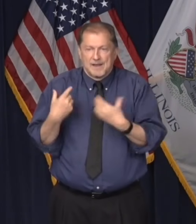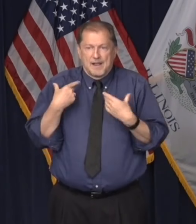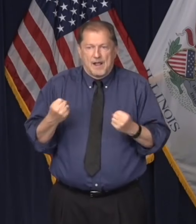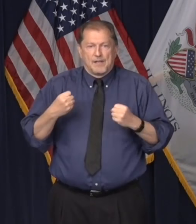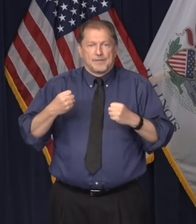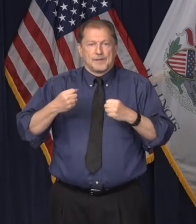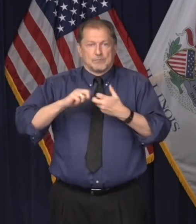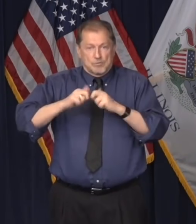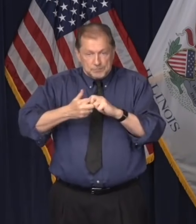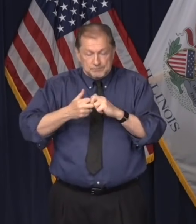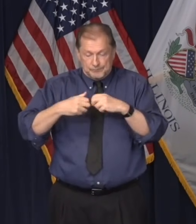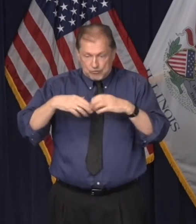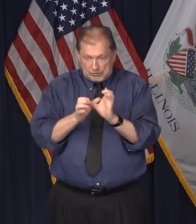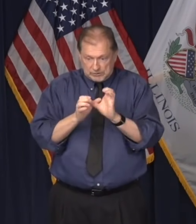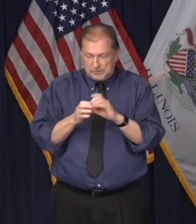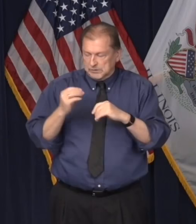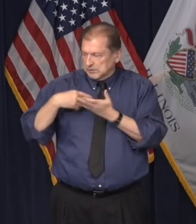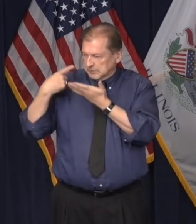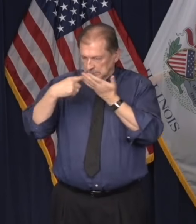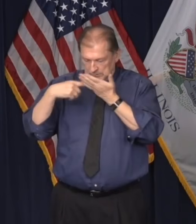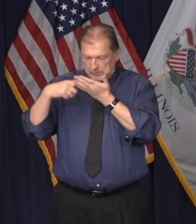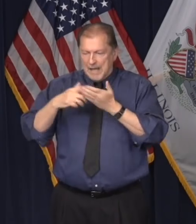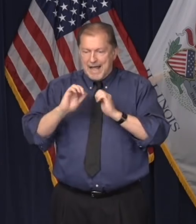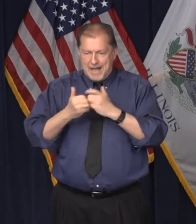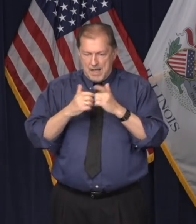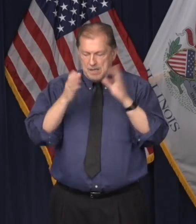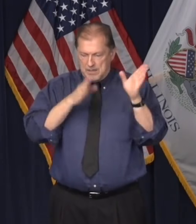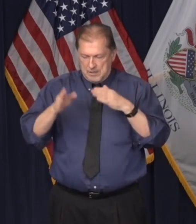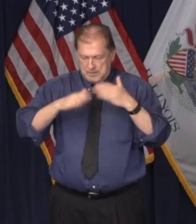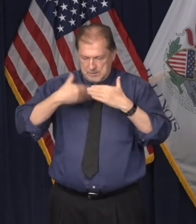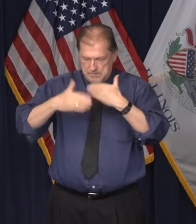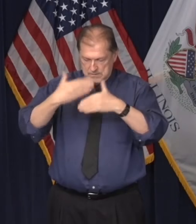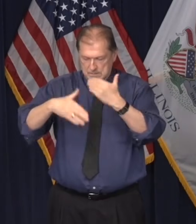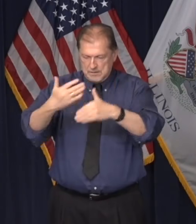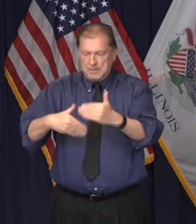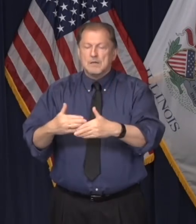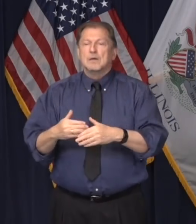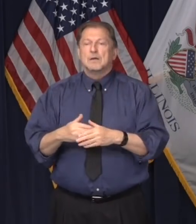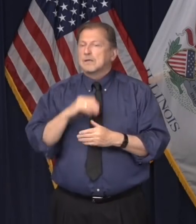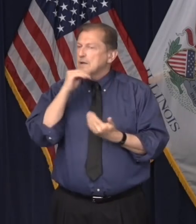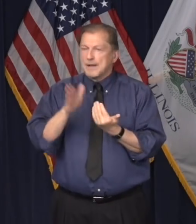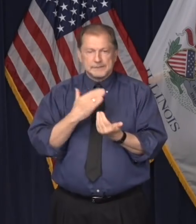OF THIS PUBLIC HEALTH CRISIS TO MAKE INCREDIBLY DIFFICULT CHOICES.